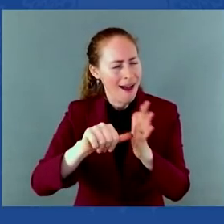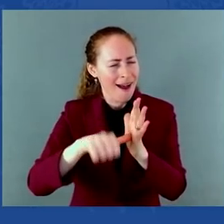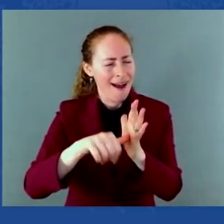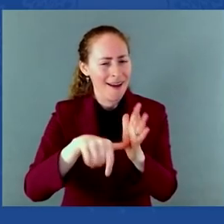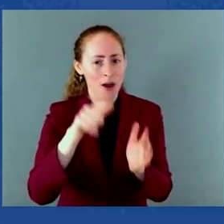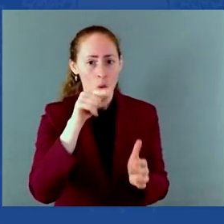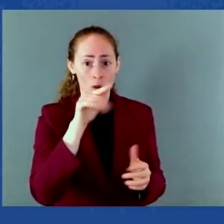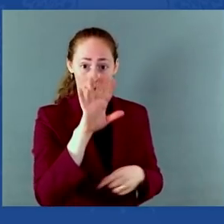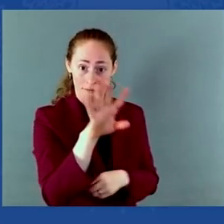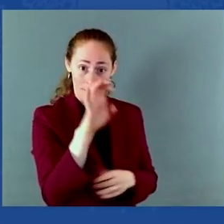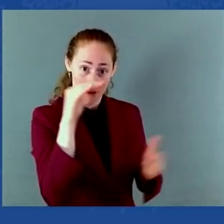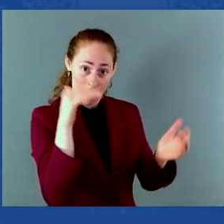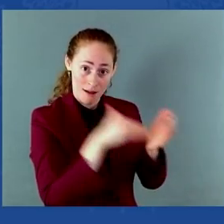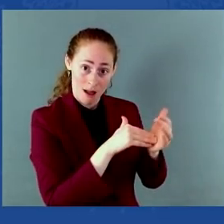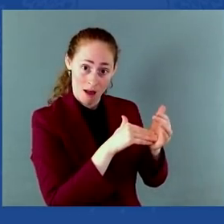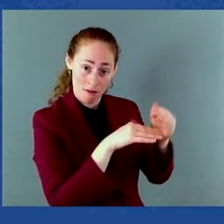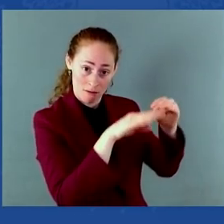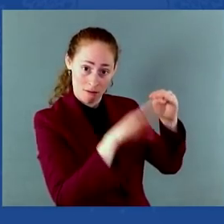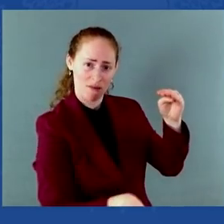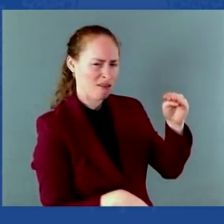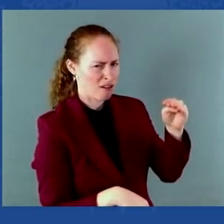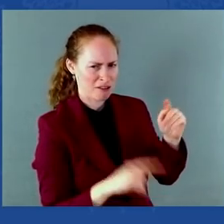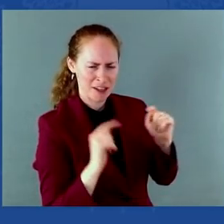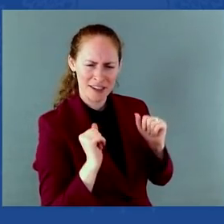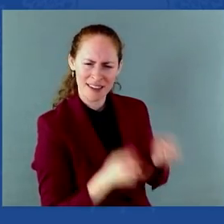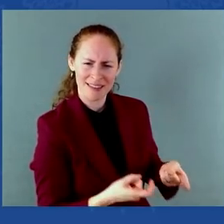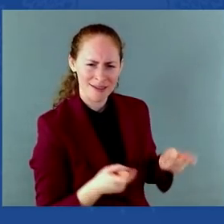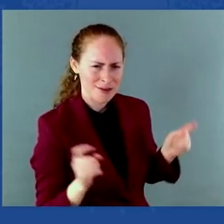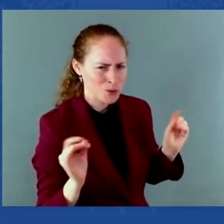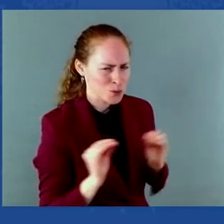Let me close with this: Throughout our history, we've emerged from crisis by investing in ourselves.